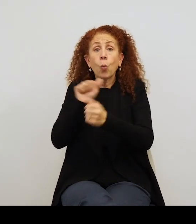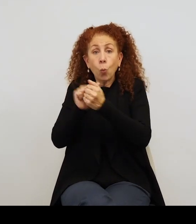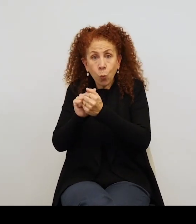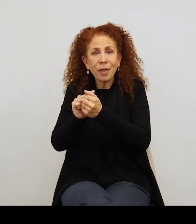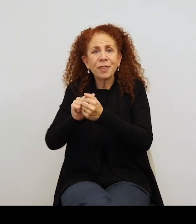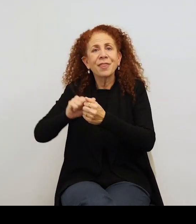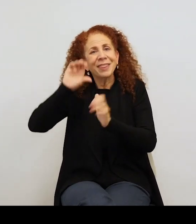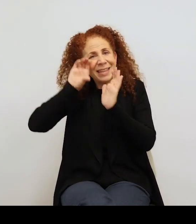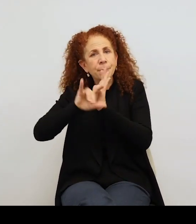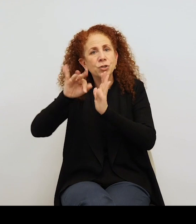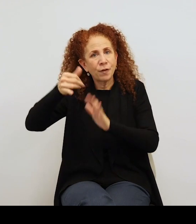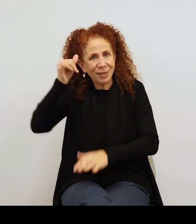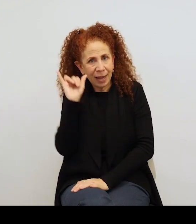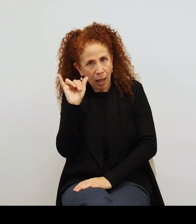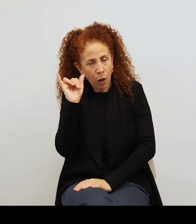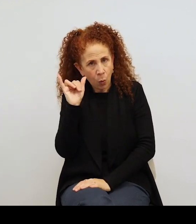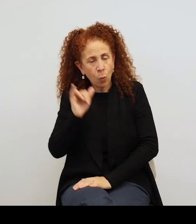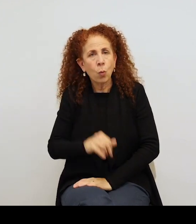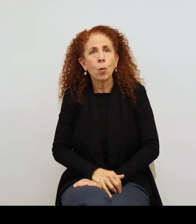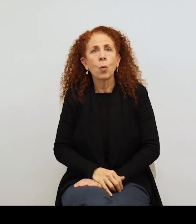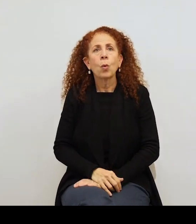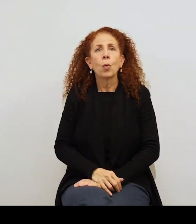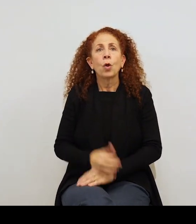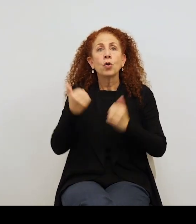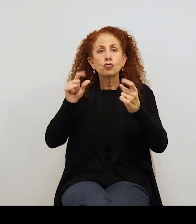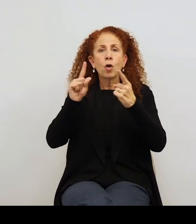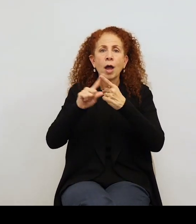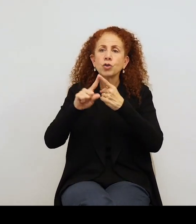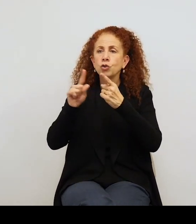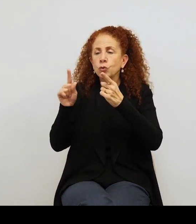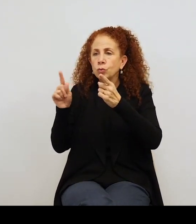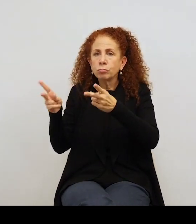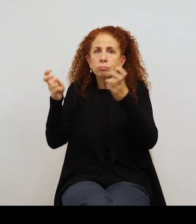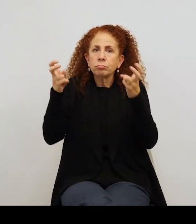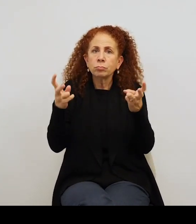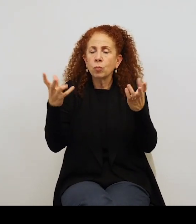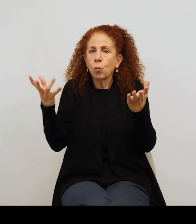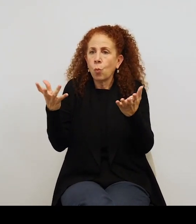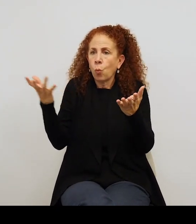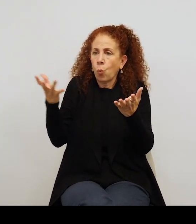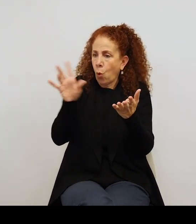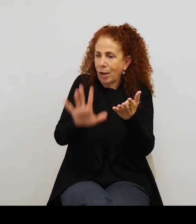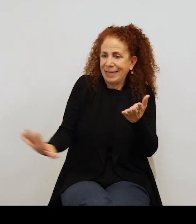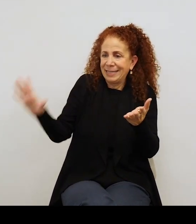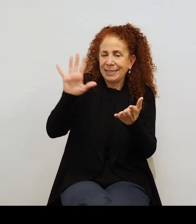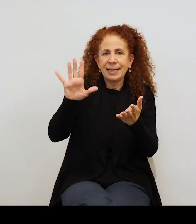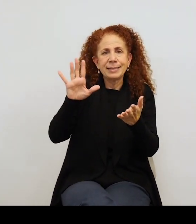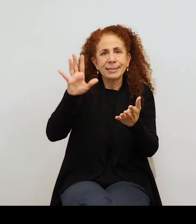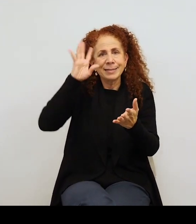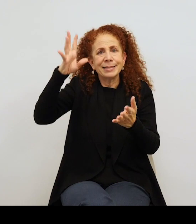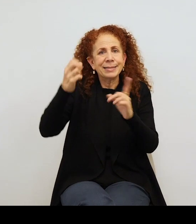and really tried to thematize what is this, and what is this absurdity, in a way,